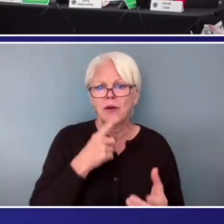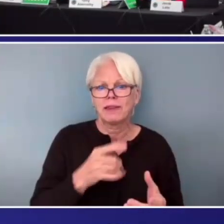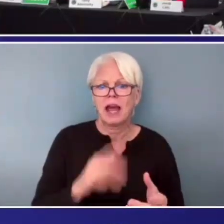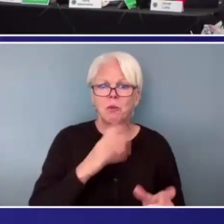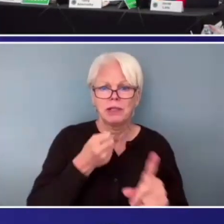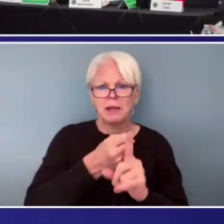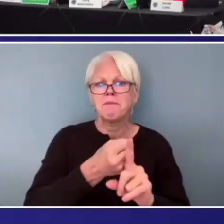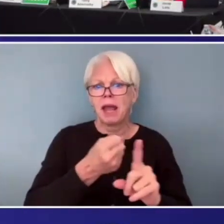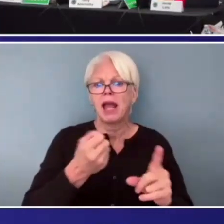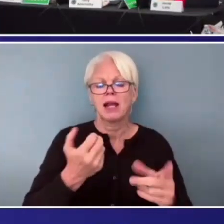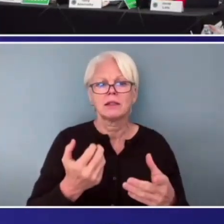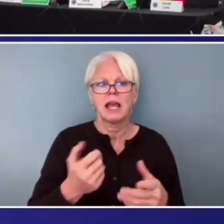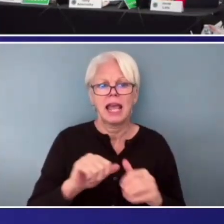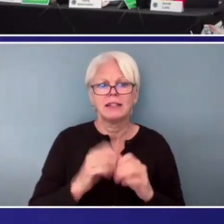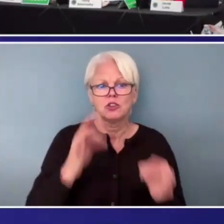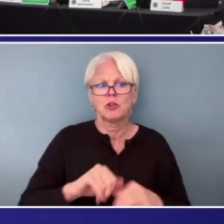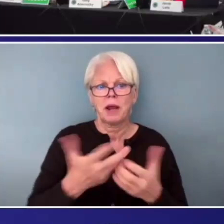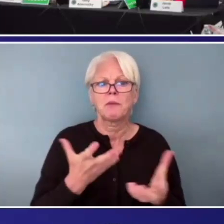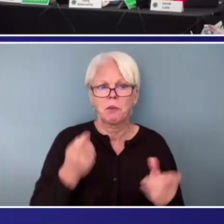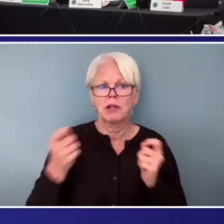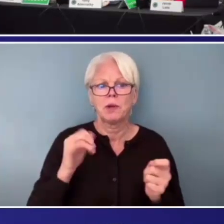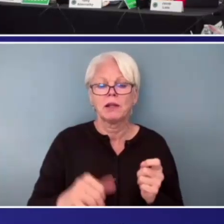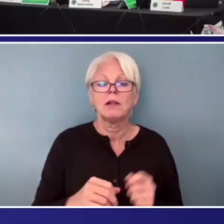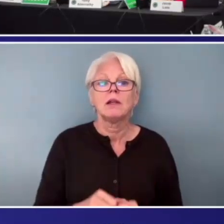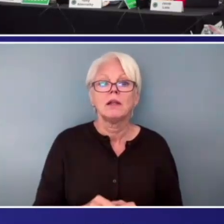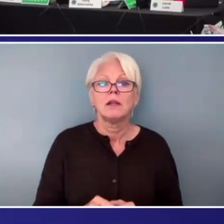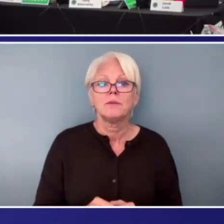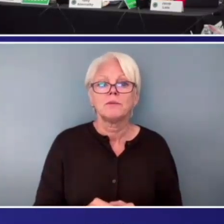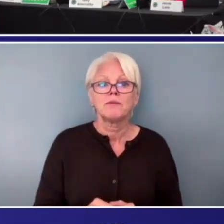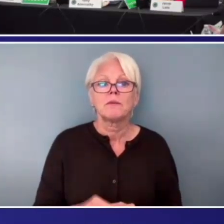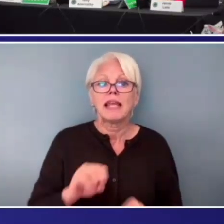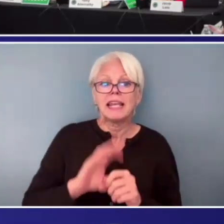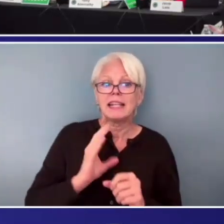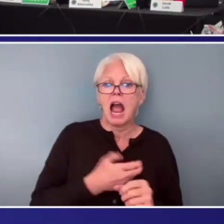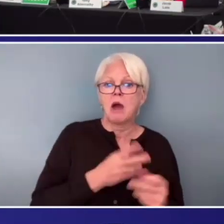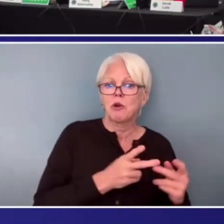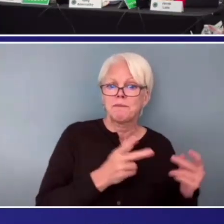you know, how we want to do that. And our position just is that we think it's